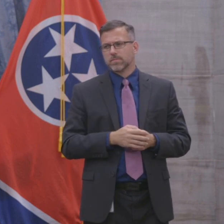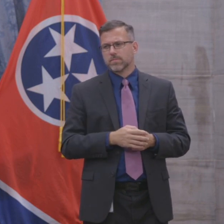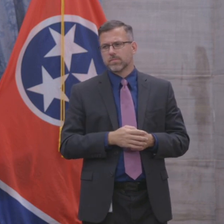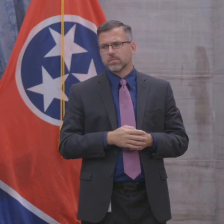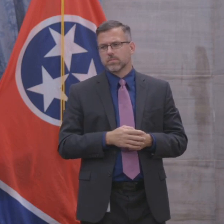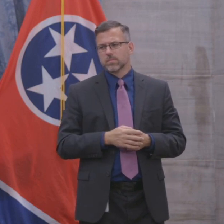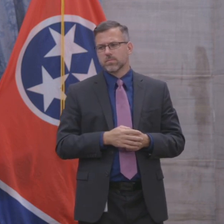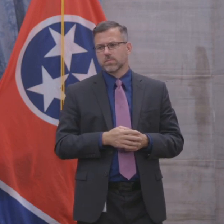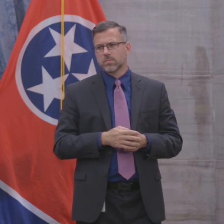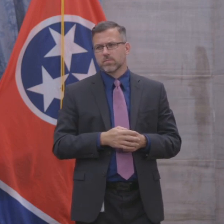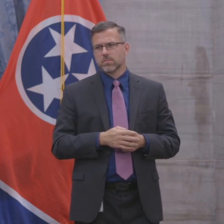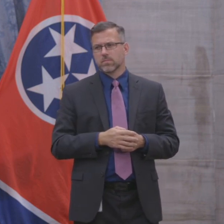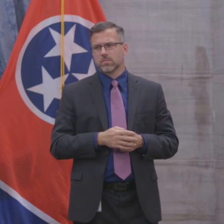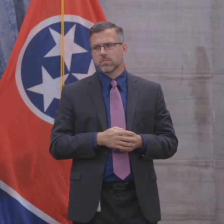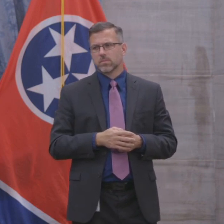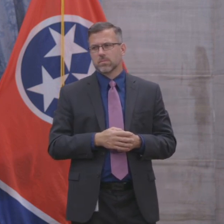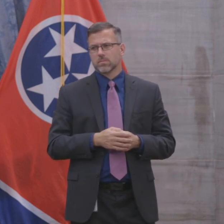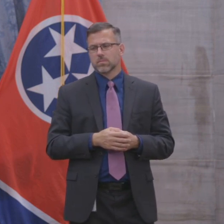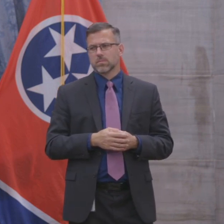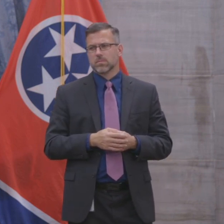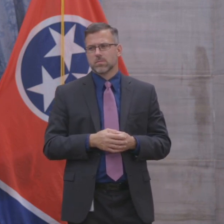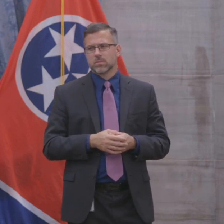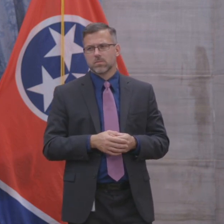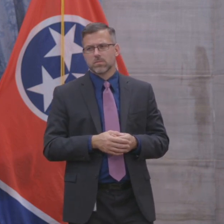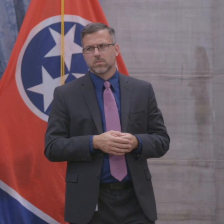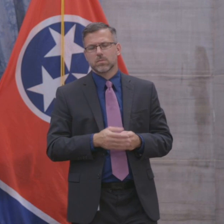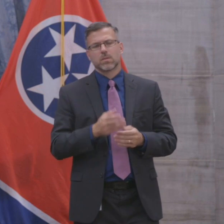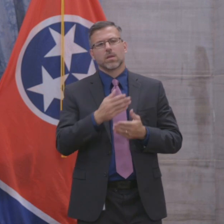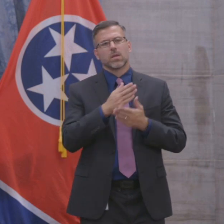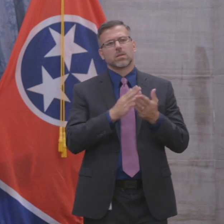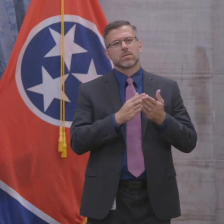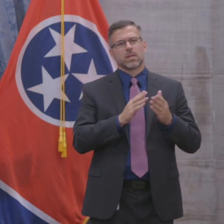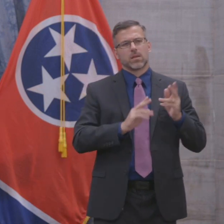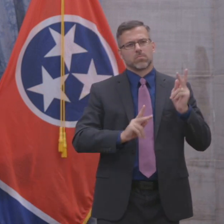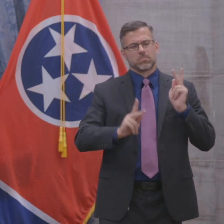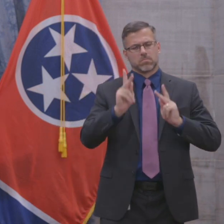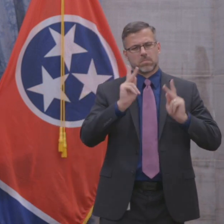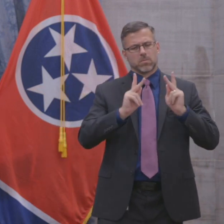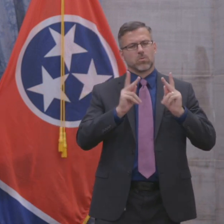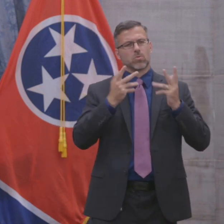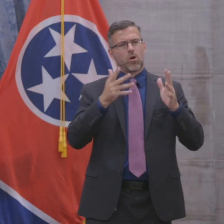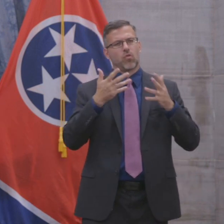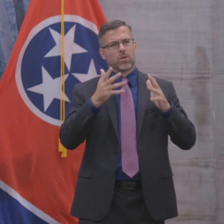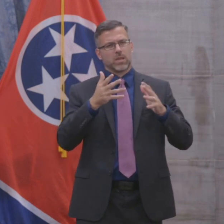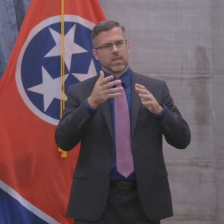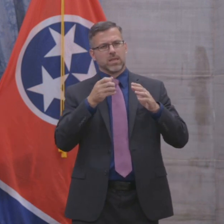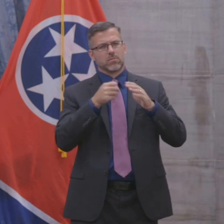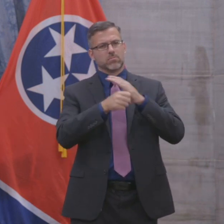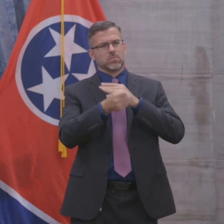am is encouraged. You know, we are -- it's a tremendous challenge. It's been a tremendous challenge from a